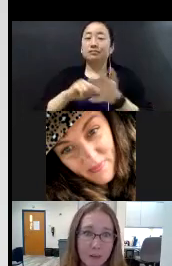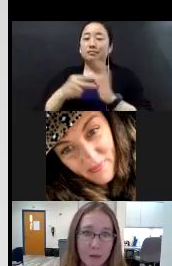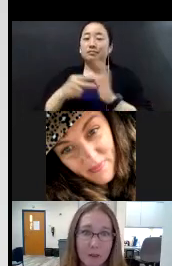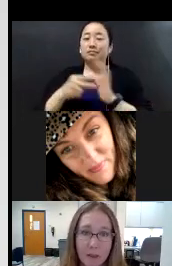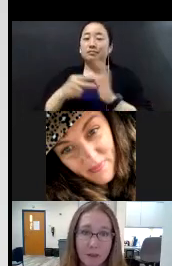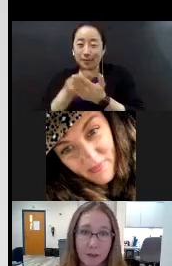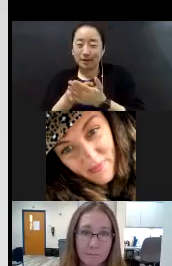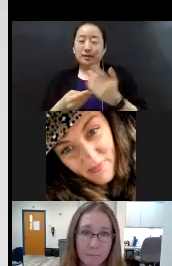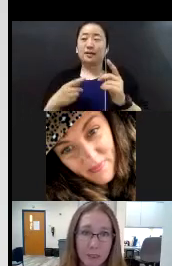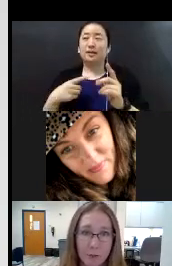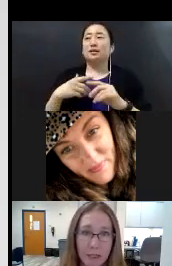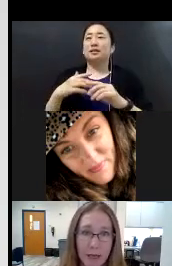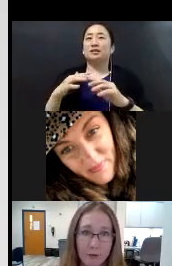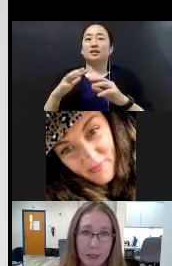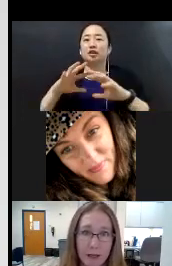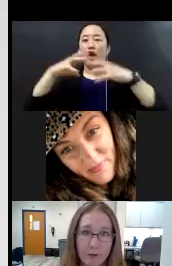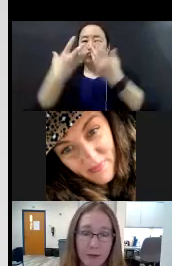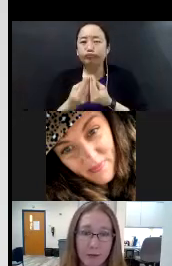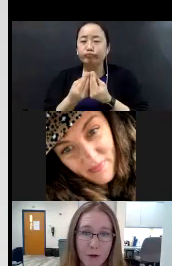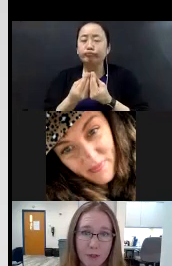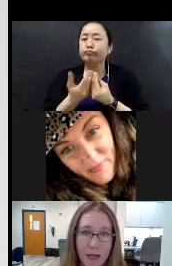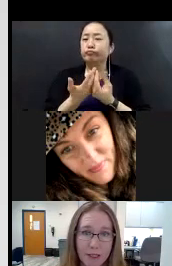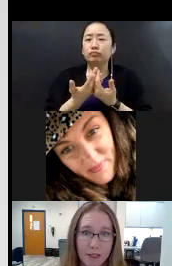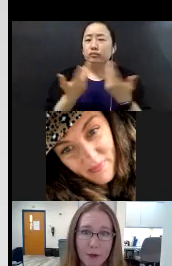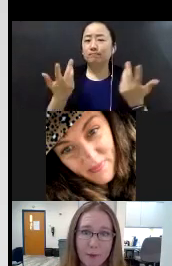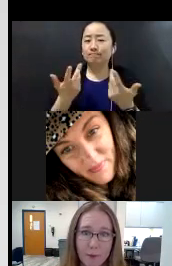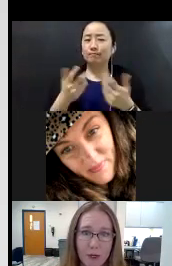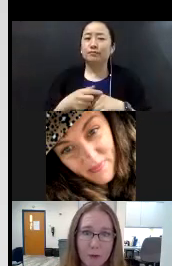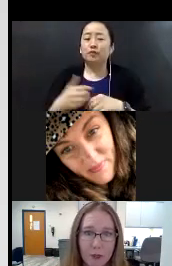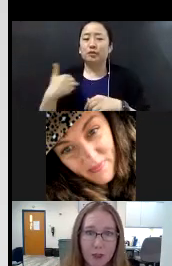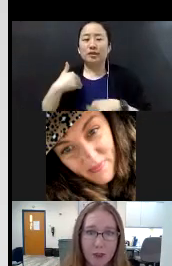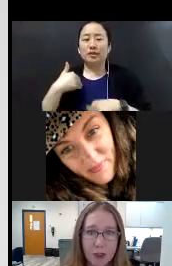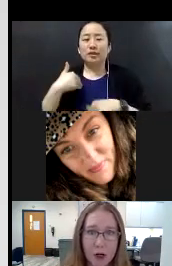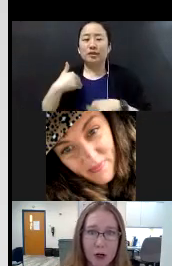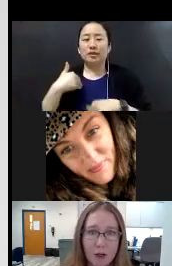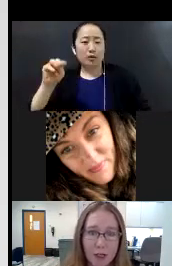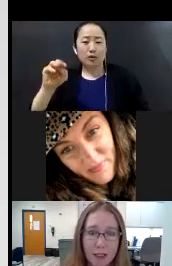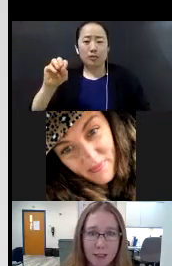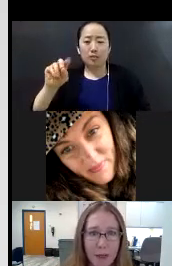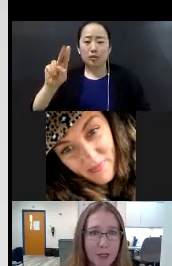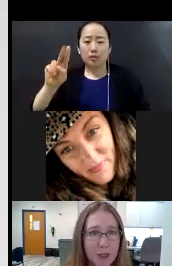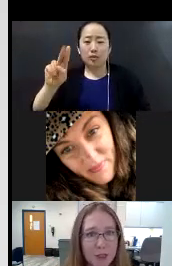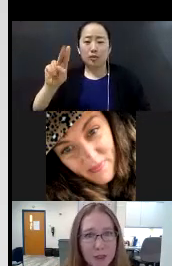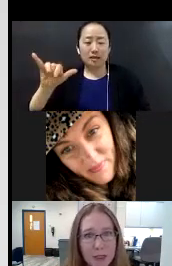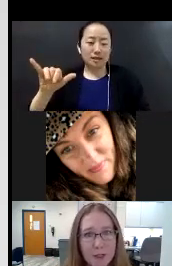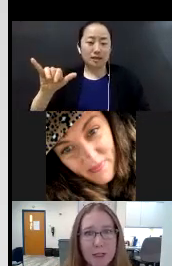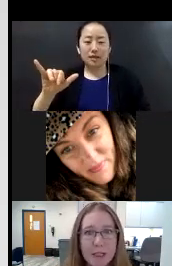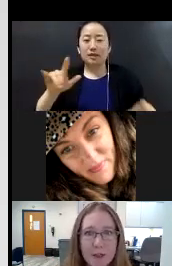OUR HOSPITAL. WE HAVE TIME FOR MODALITIES, BUT WE DON'T CHARGE UNLESS THE PATIENT IS WITH US AND RECEIVING